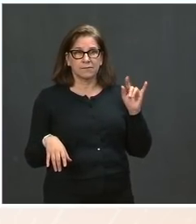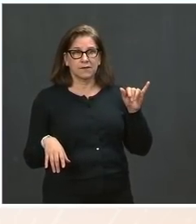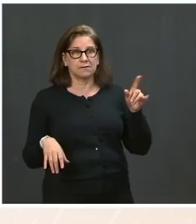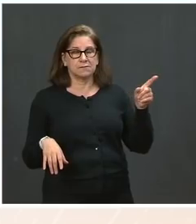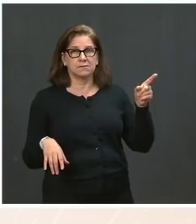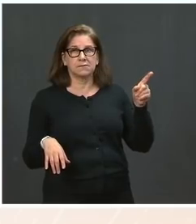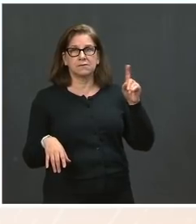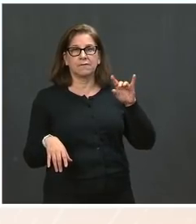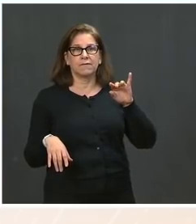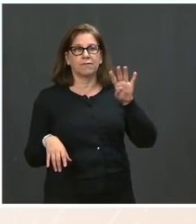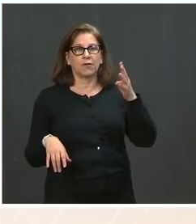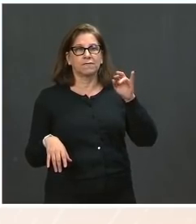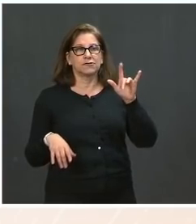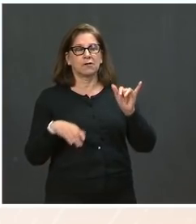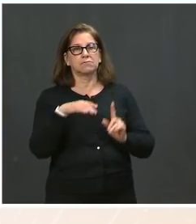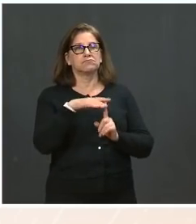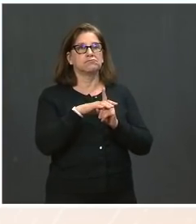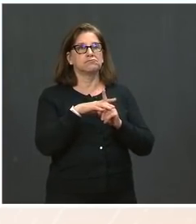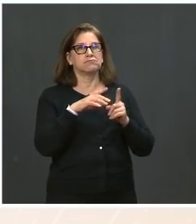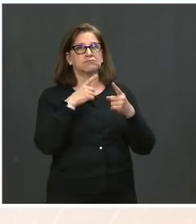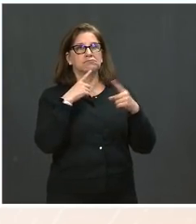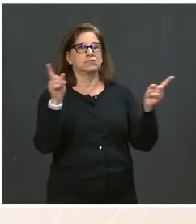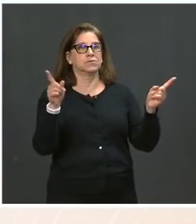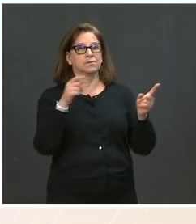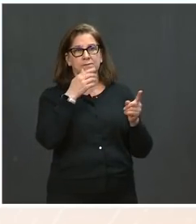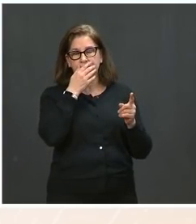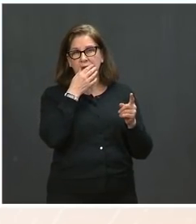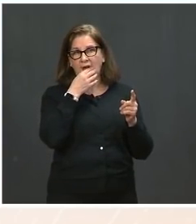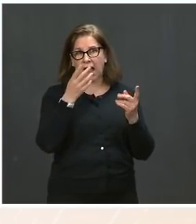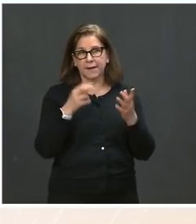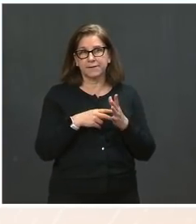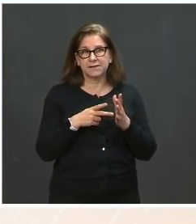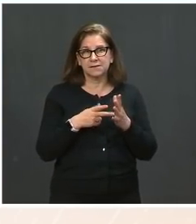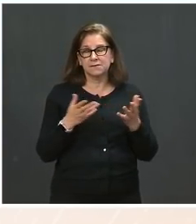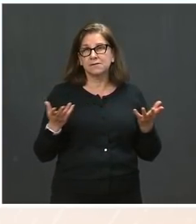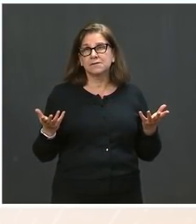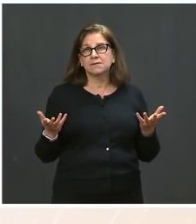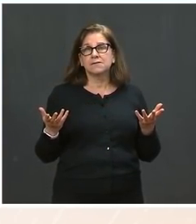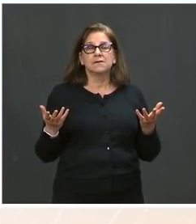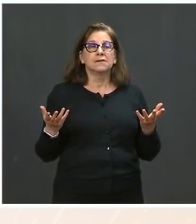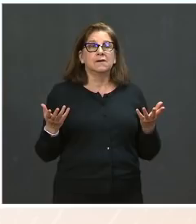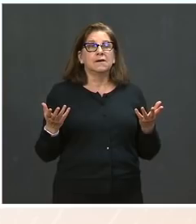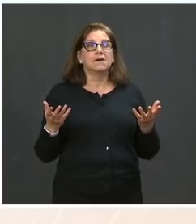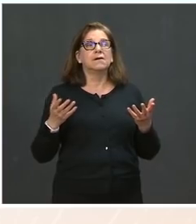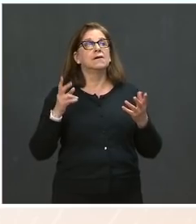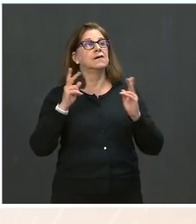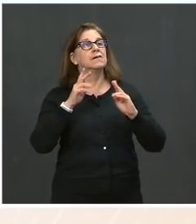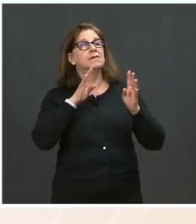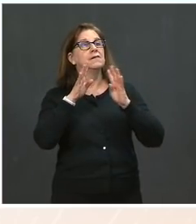But also, more broadly speaking, they're asking in this industry for them to be able to be treated the same way